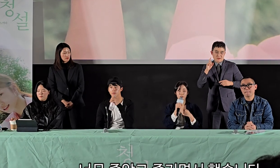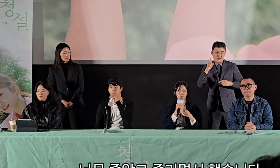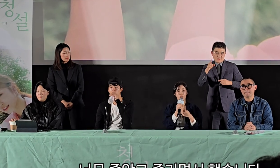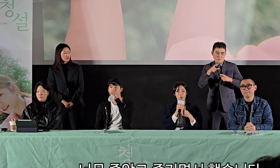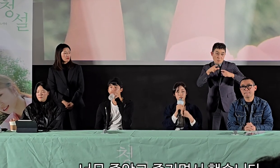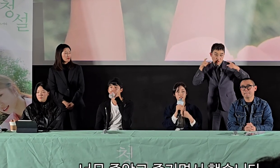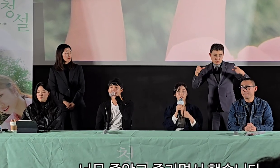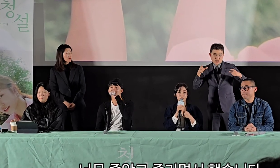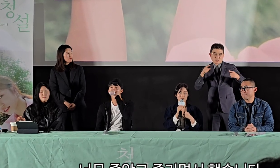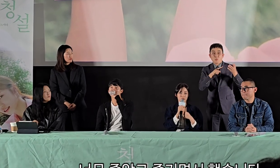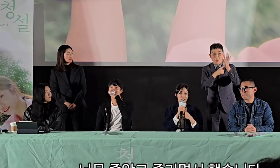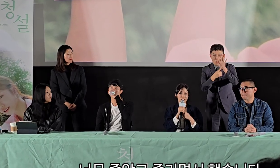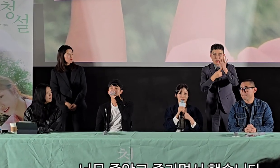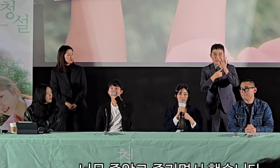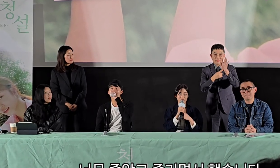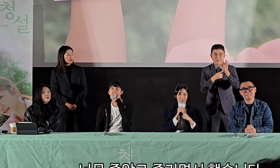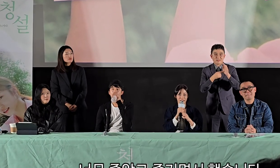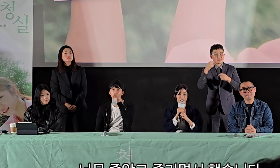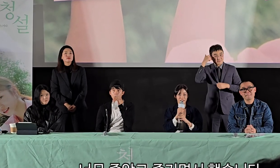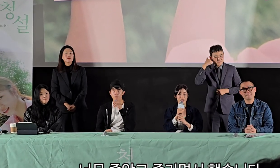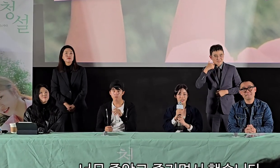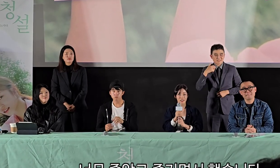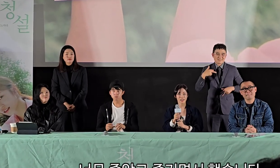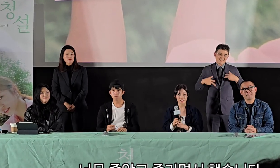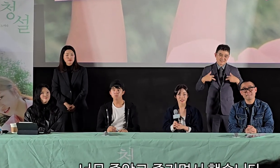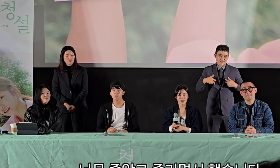I enjoyed it.